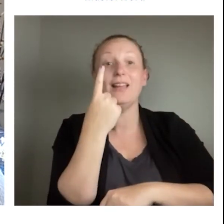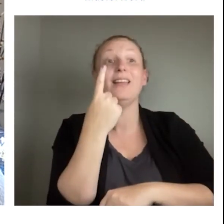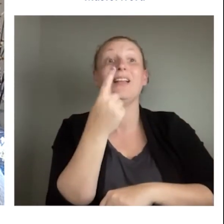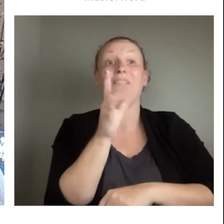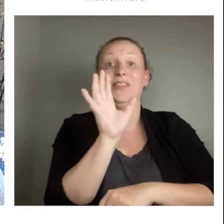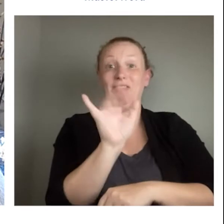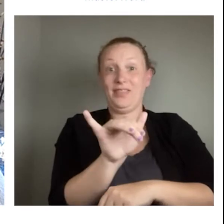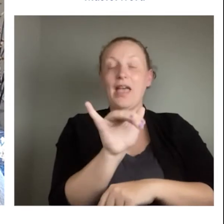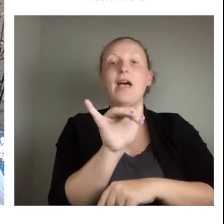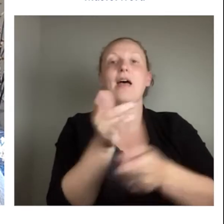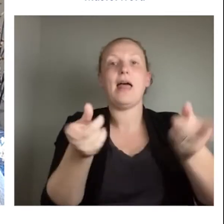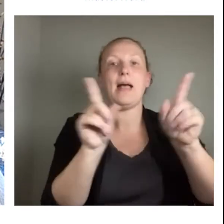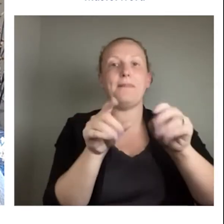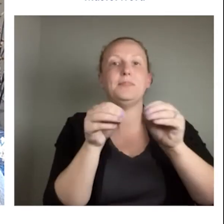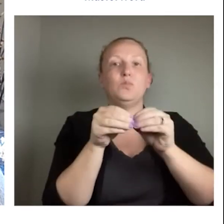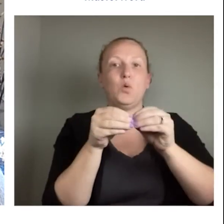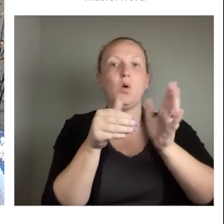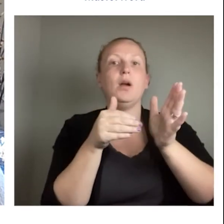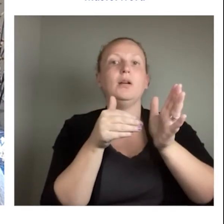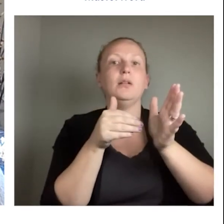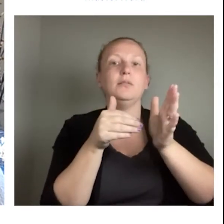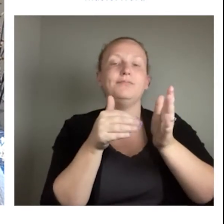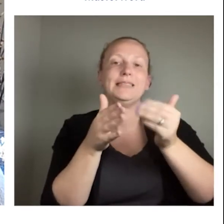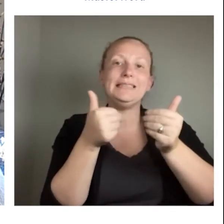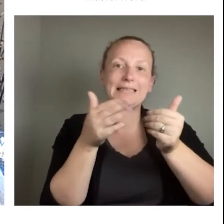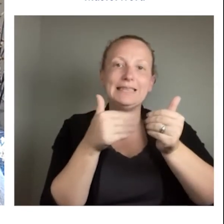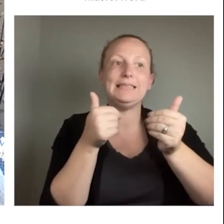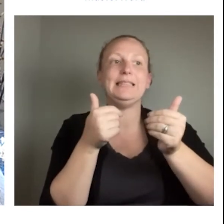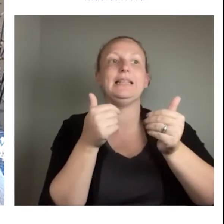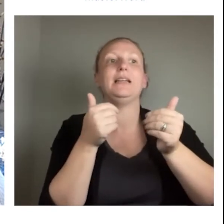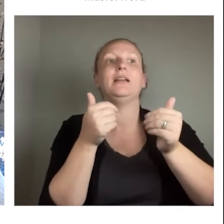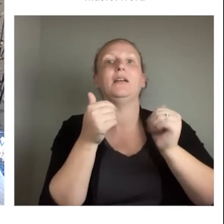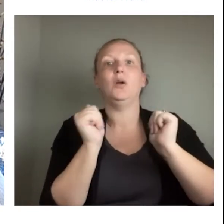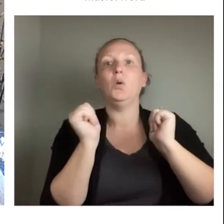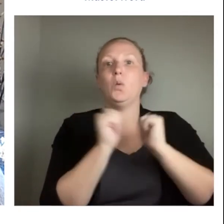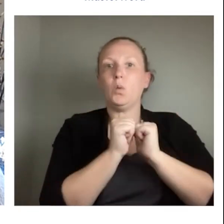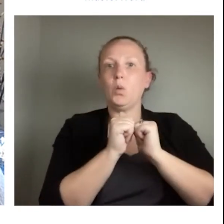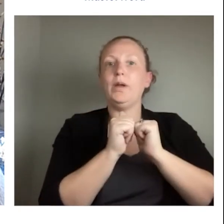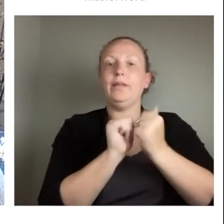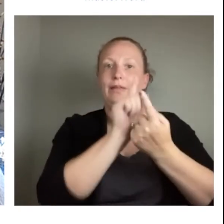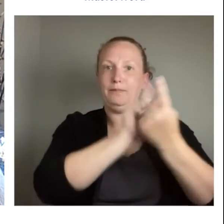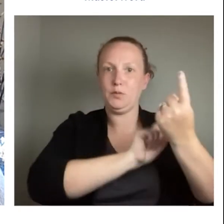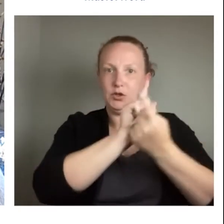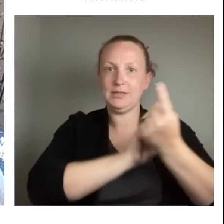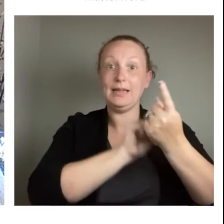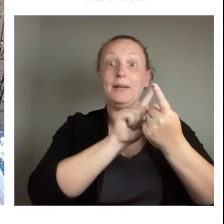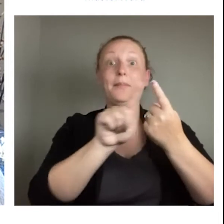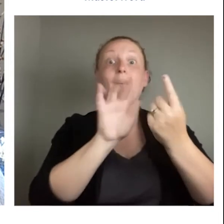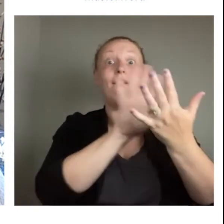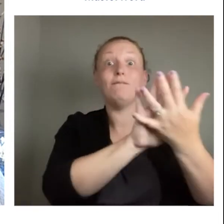our best to come up with signs and how to stop, or this will be my sign, or let's call each other on the phone.